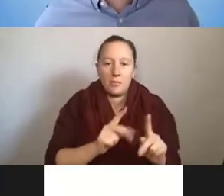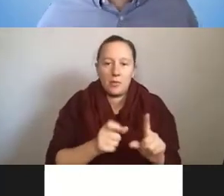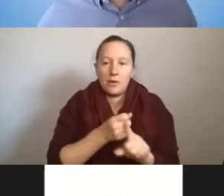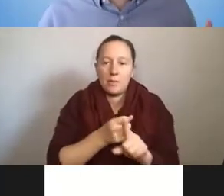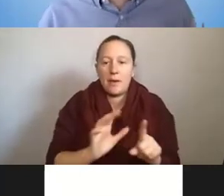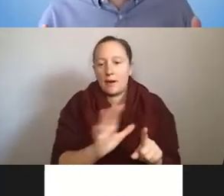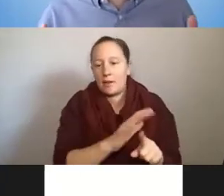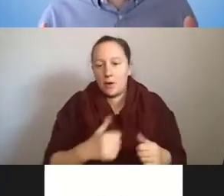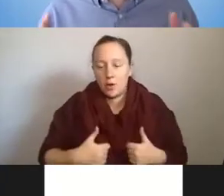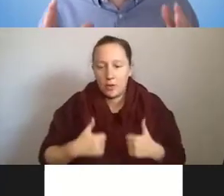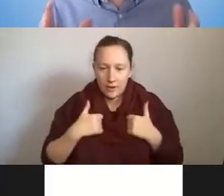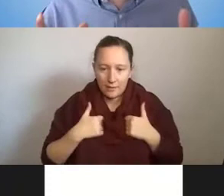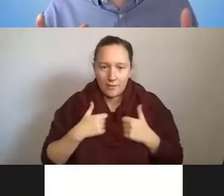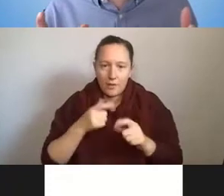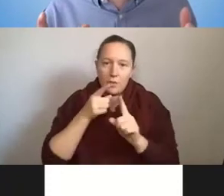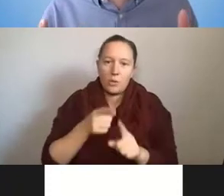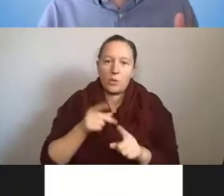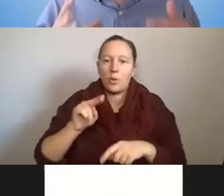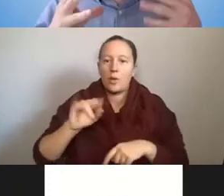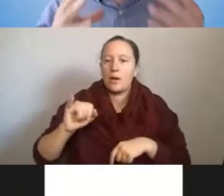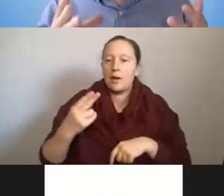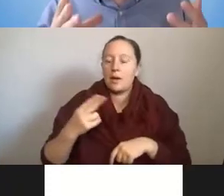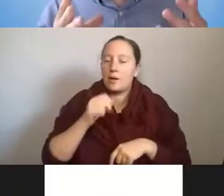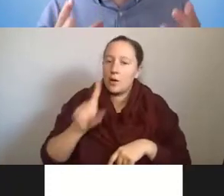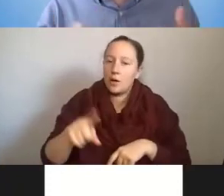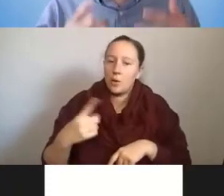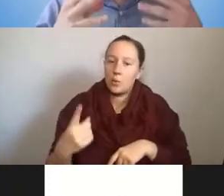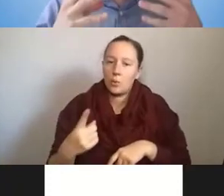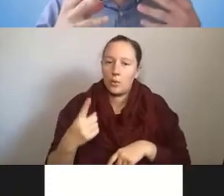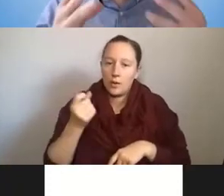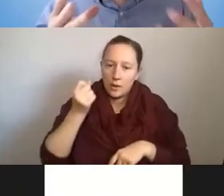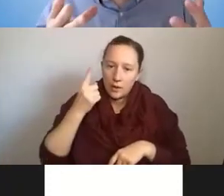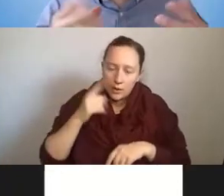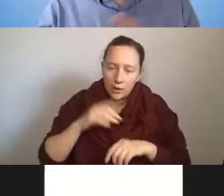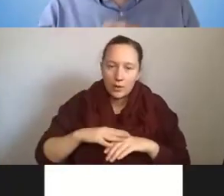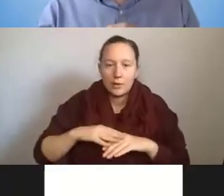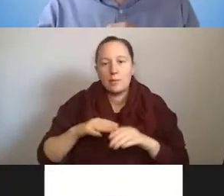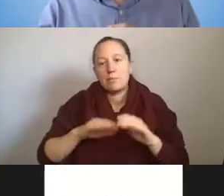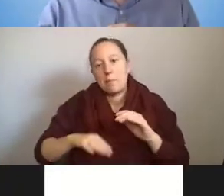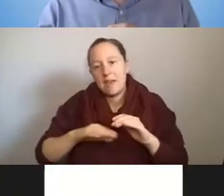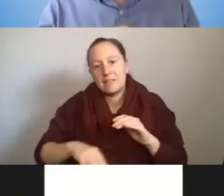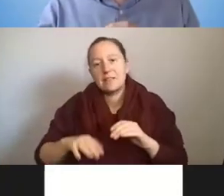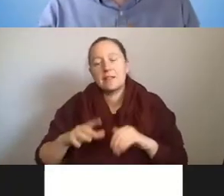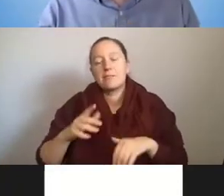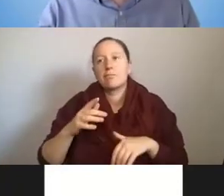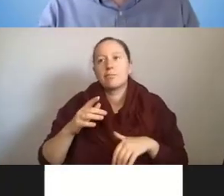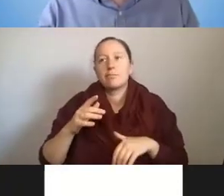The mission of NIH is not just to understand the basic biology of the human system,